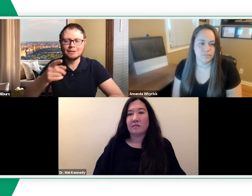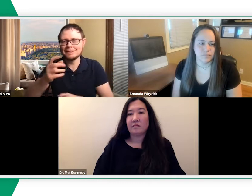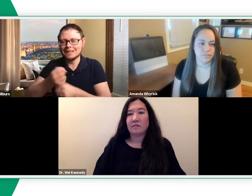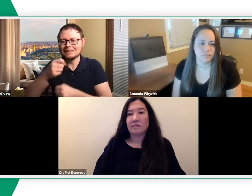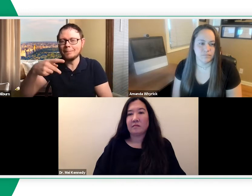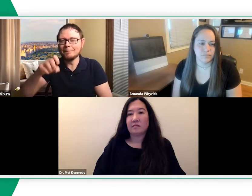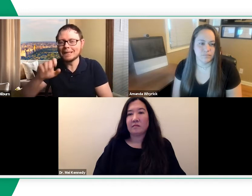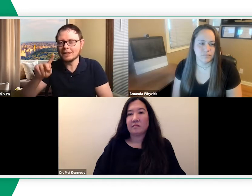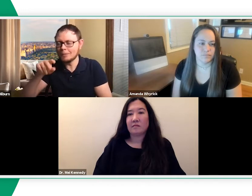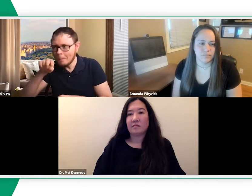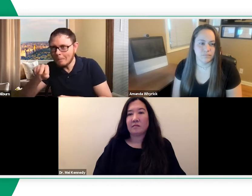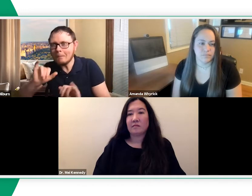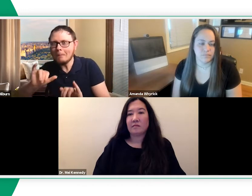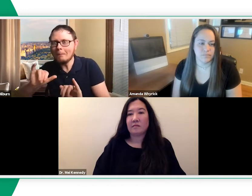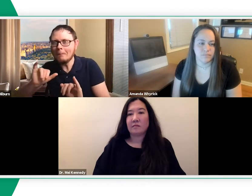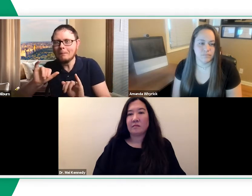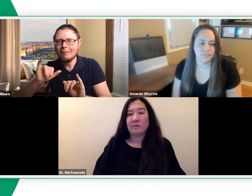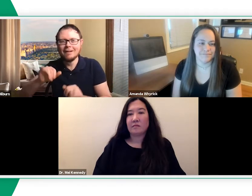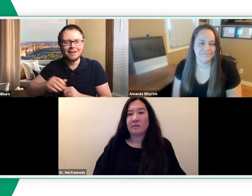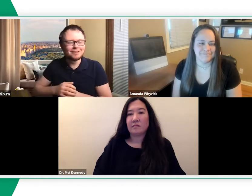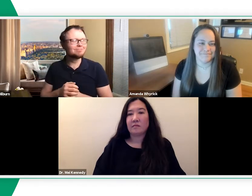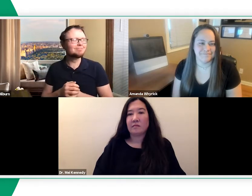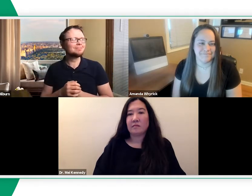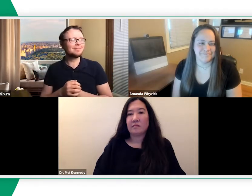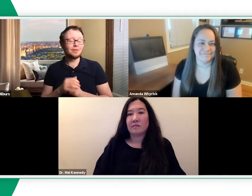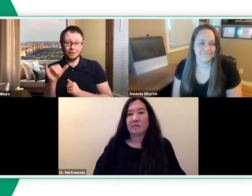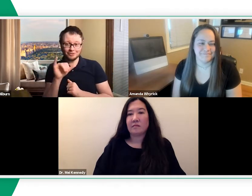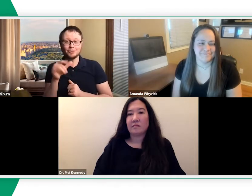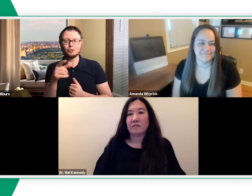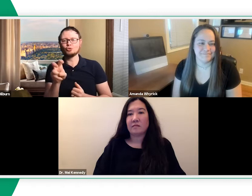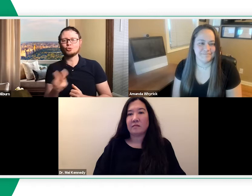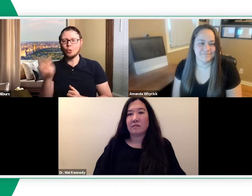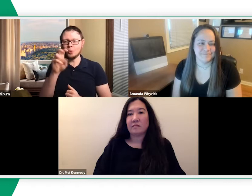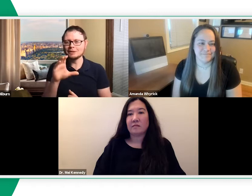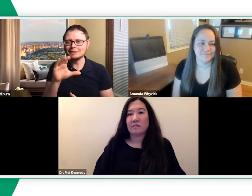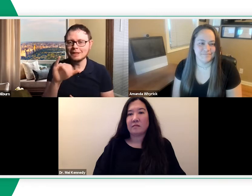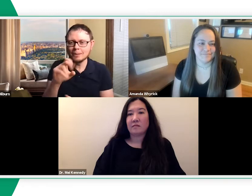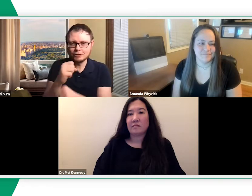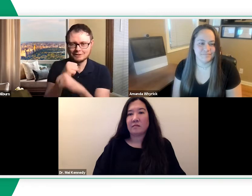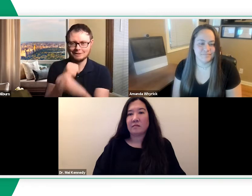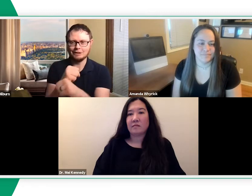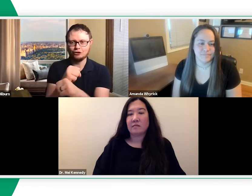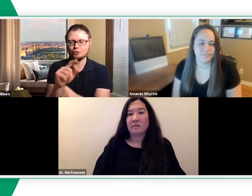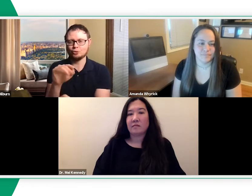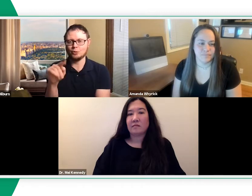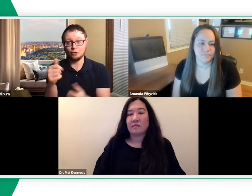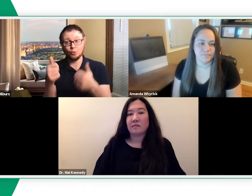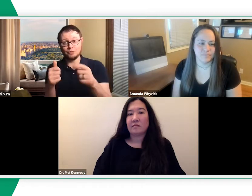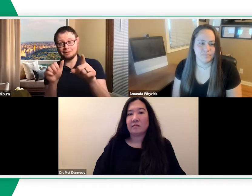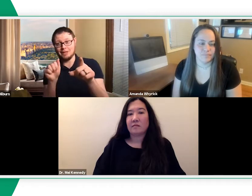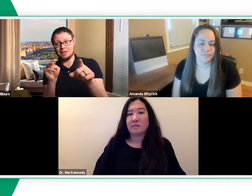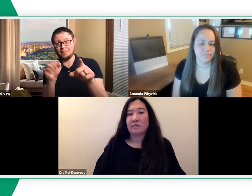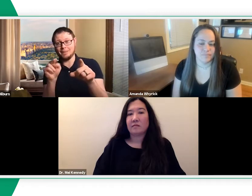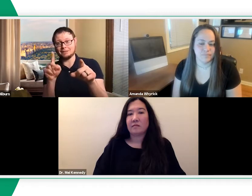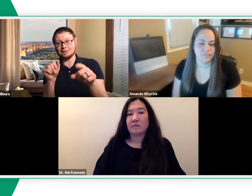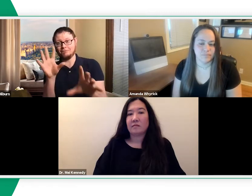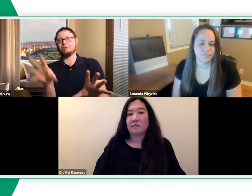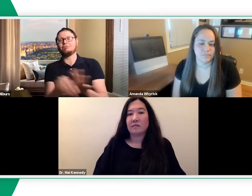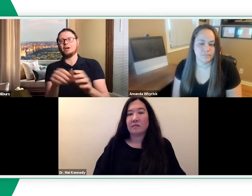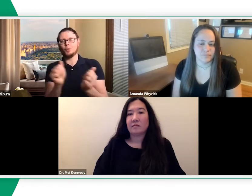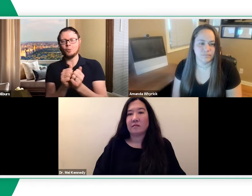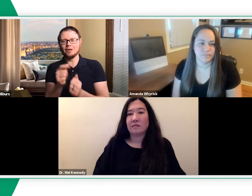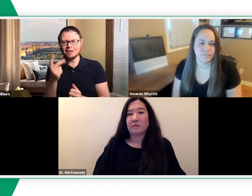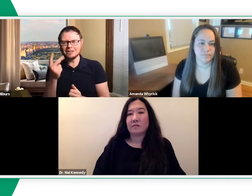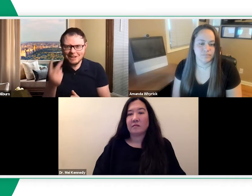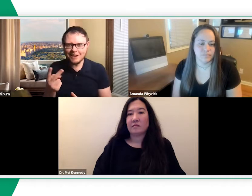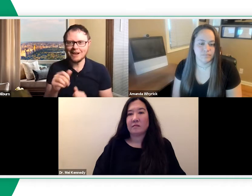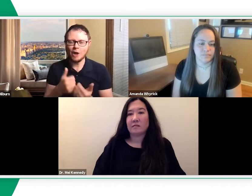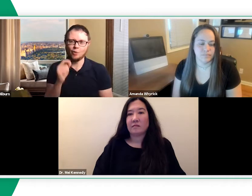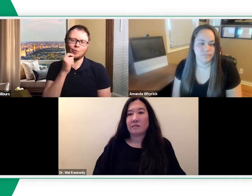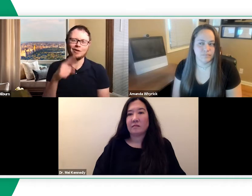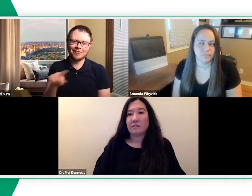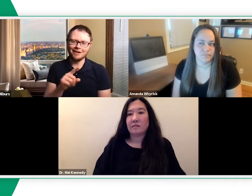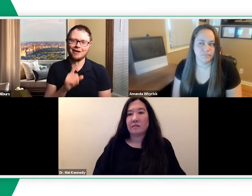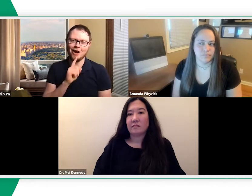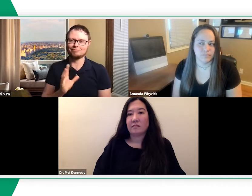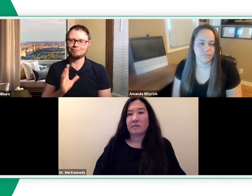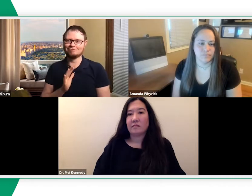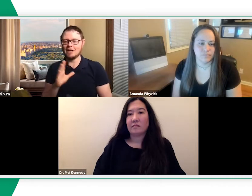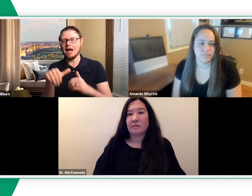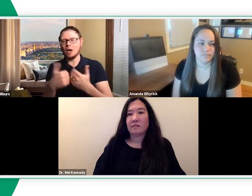We're gonna show you how we make the toolkits. We also are going to give you a tour of IT/Cybersecurity